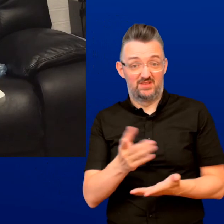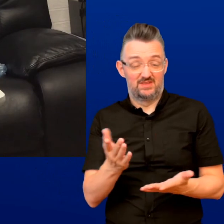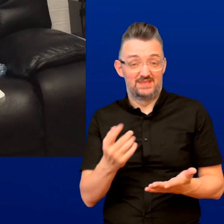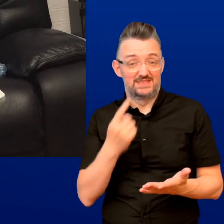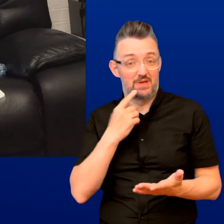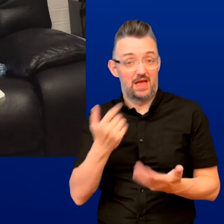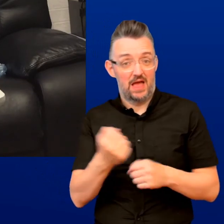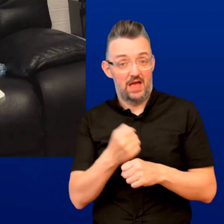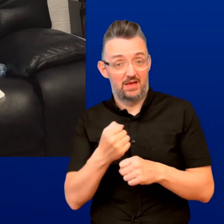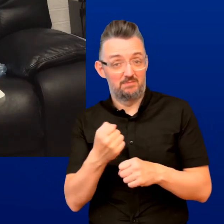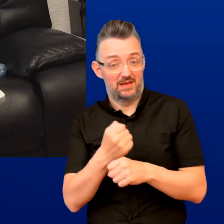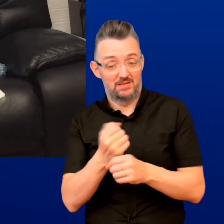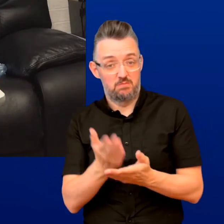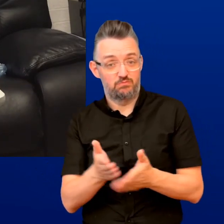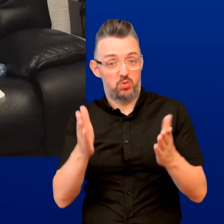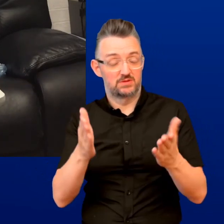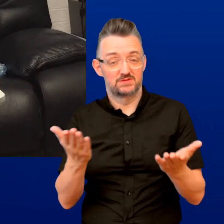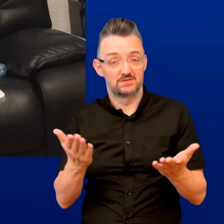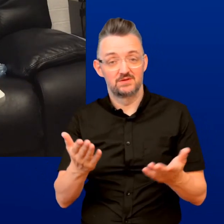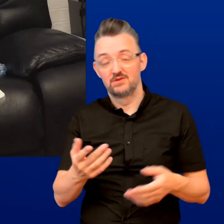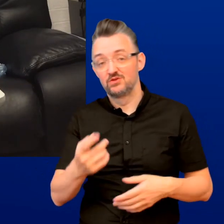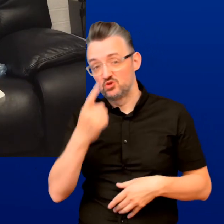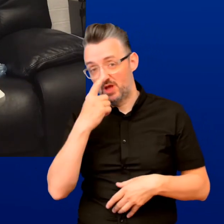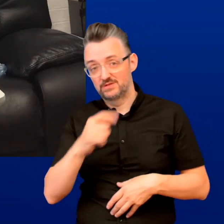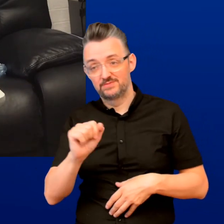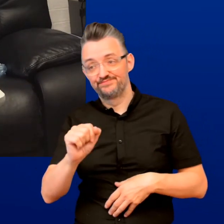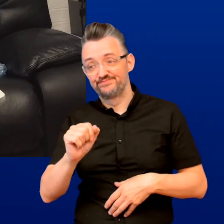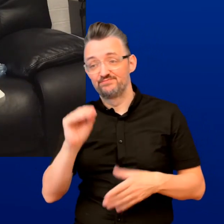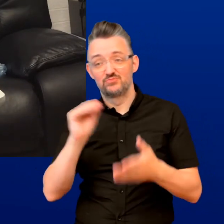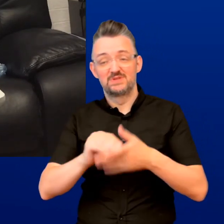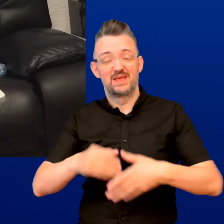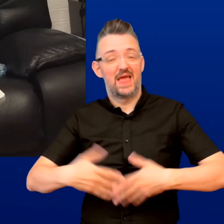your bowls. You can personalise it with people's names. As I say,